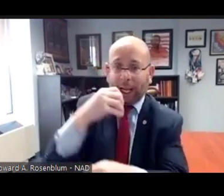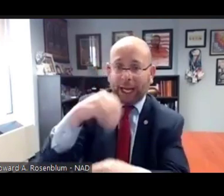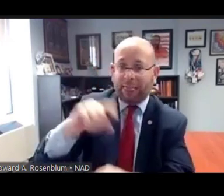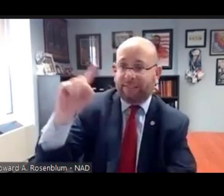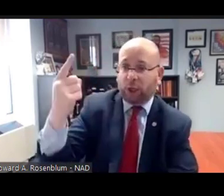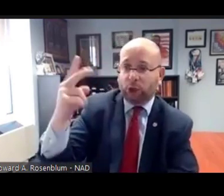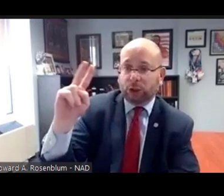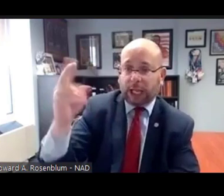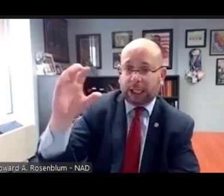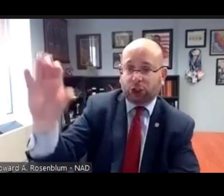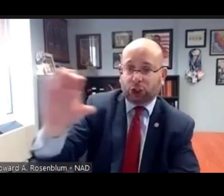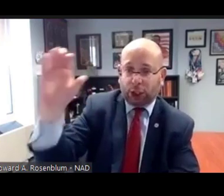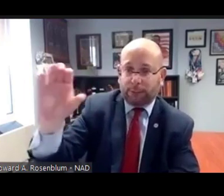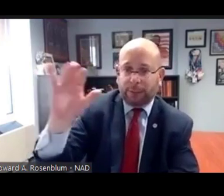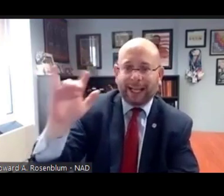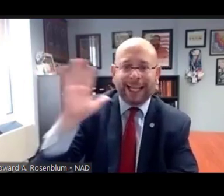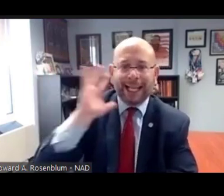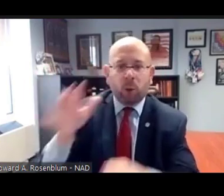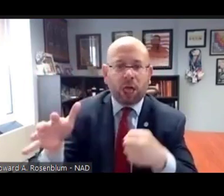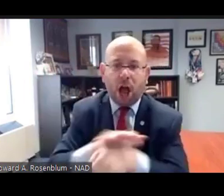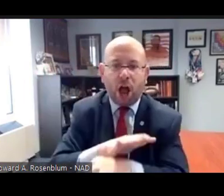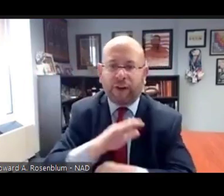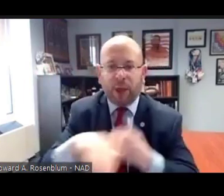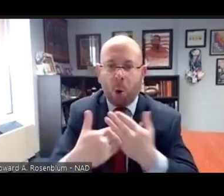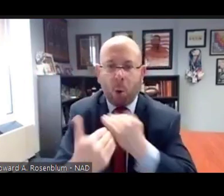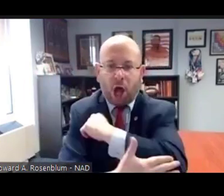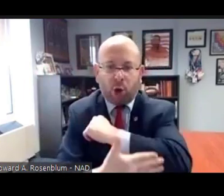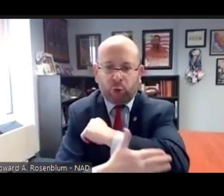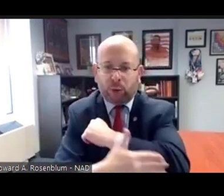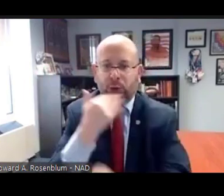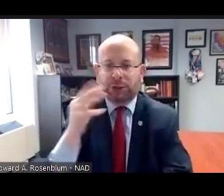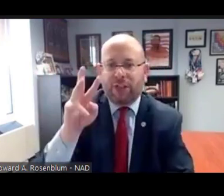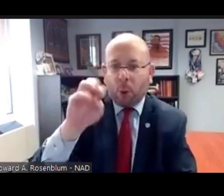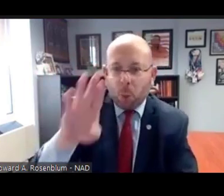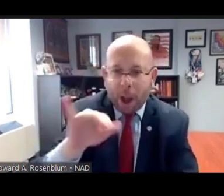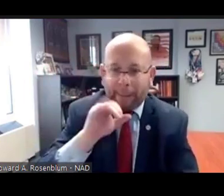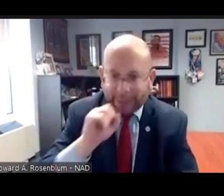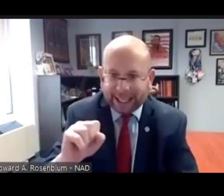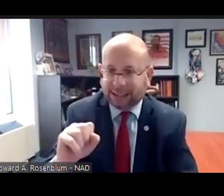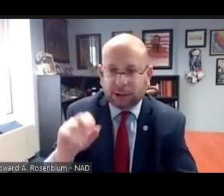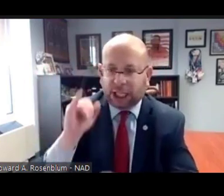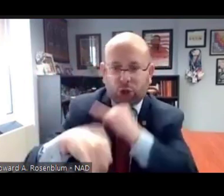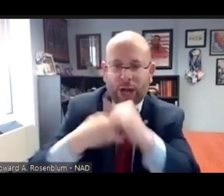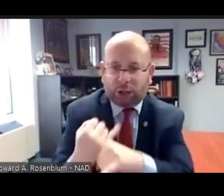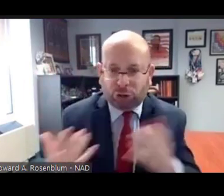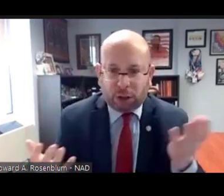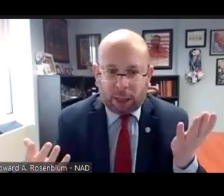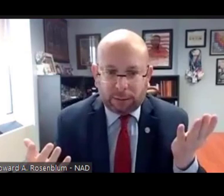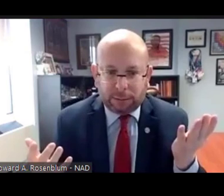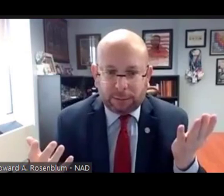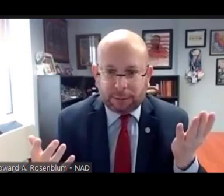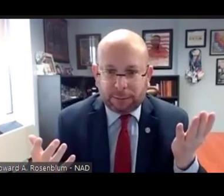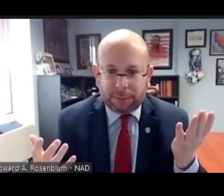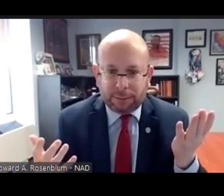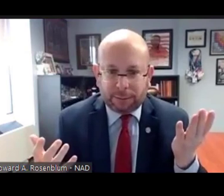If you think about it, winning in the 2nd Circuit would cover that.